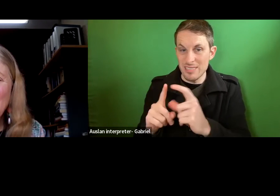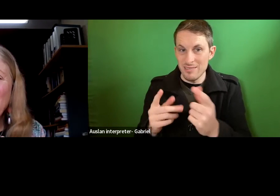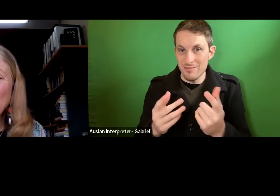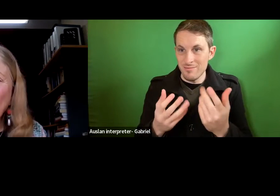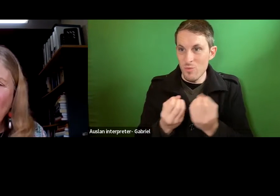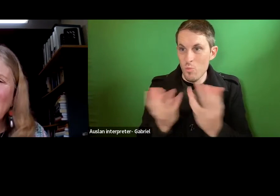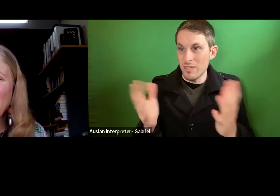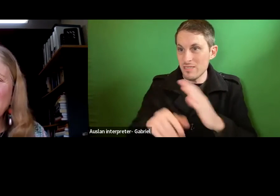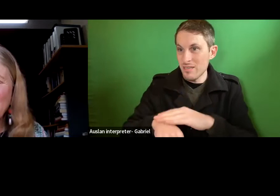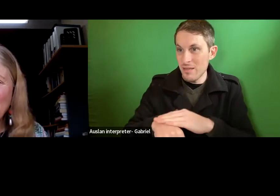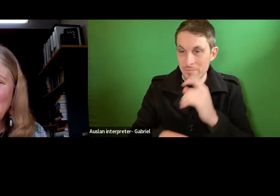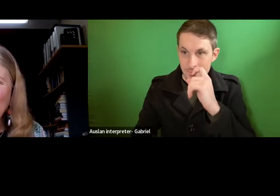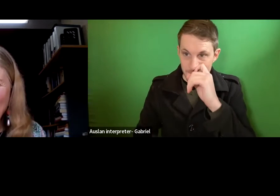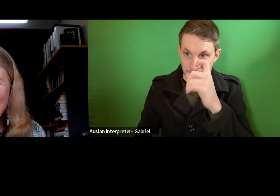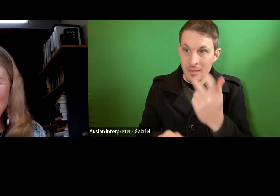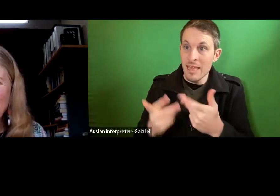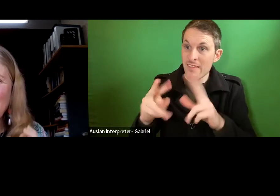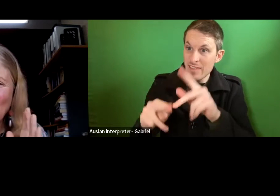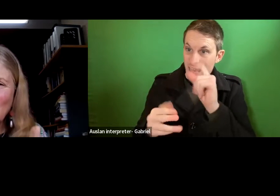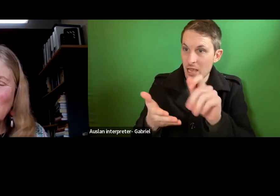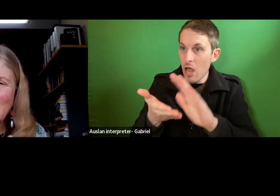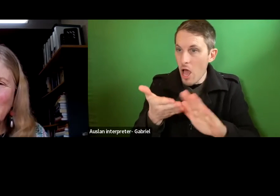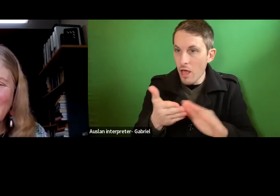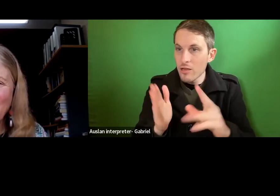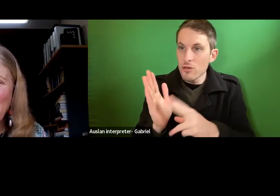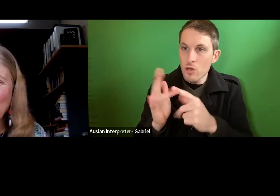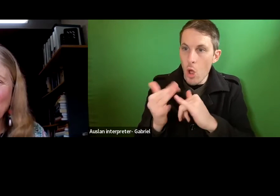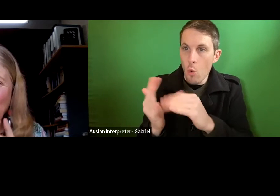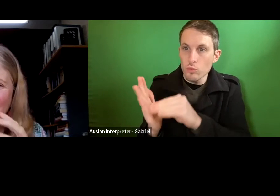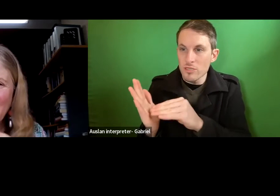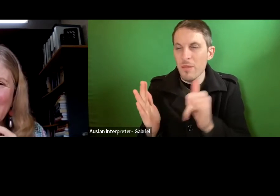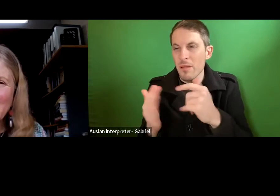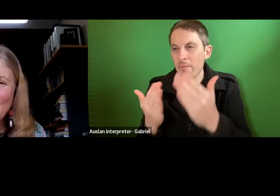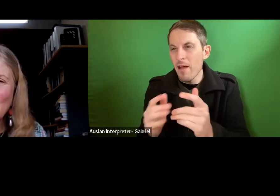if they could highlight and make little notes, then it would be of some value. But the student